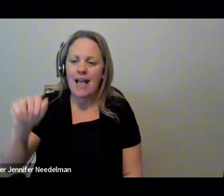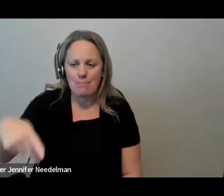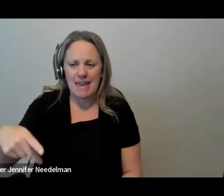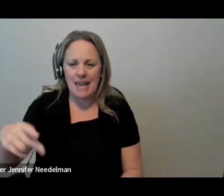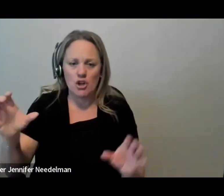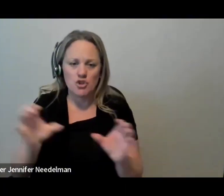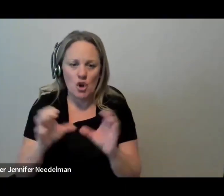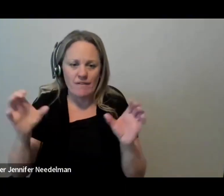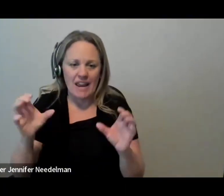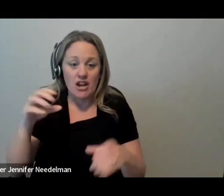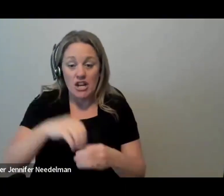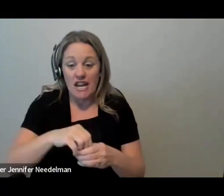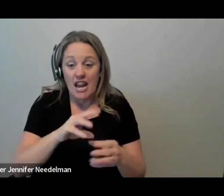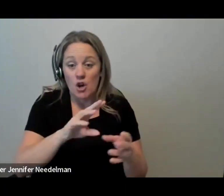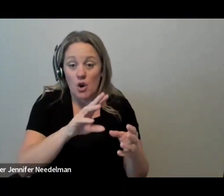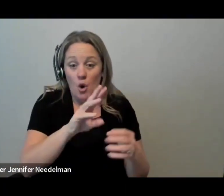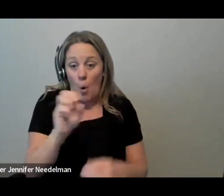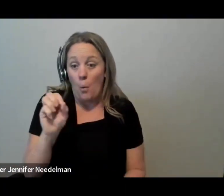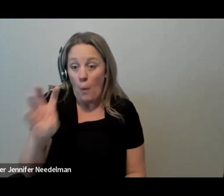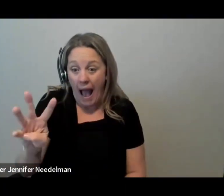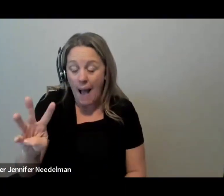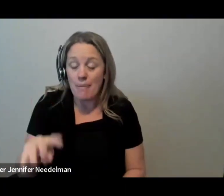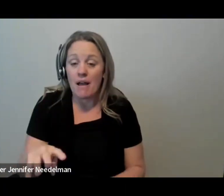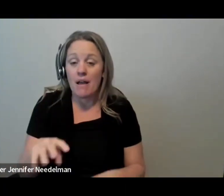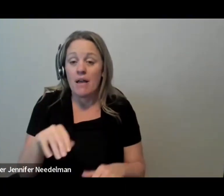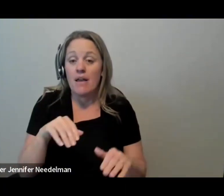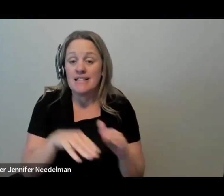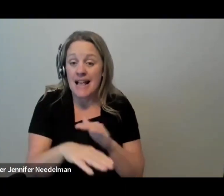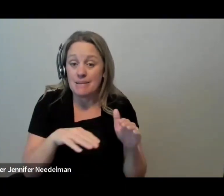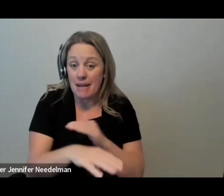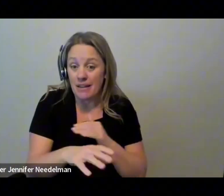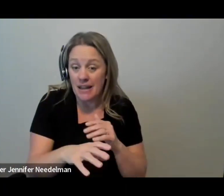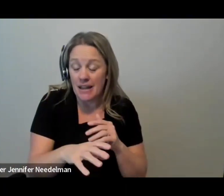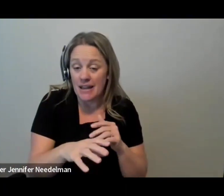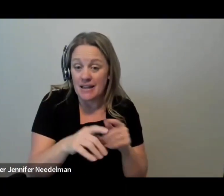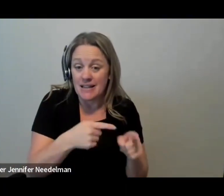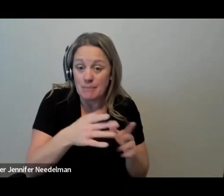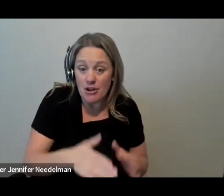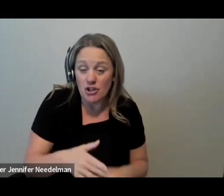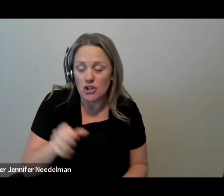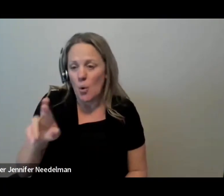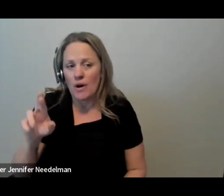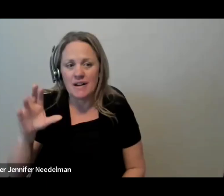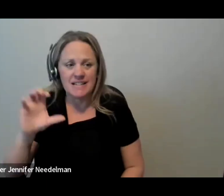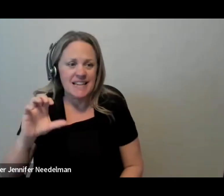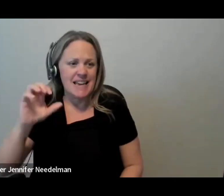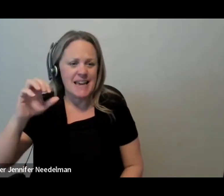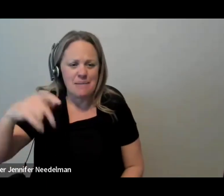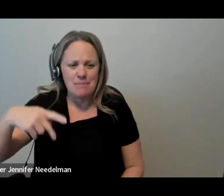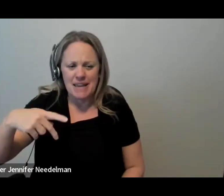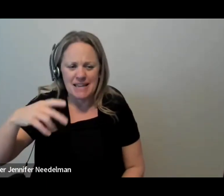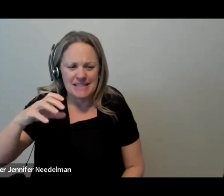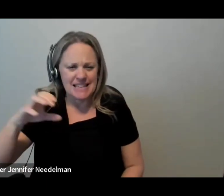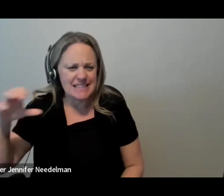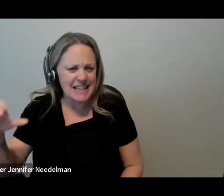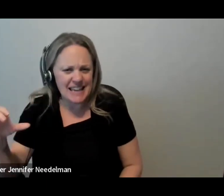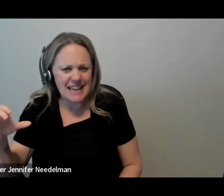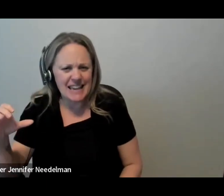accessibility Specialists or C-P-A-C-C and Kristian, can you help me break down that acronym?